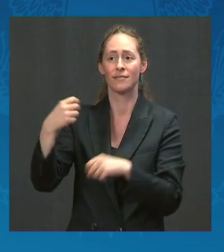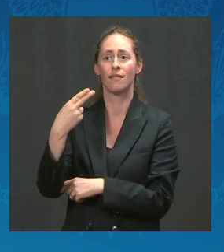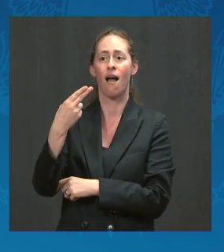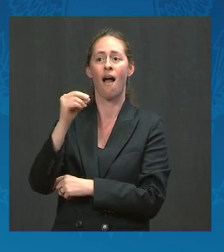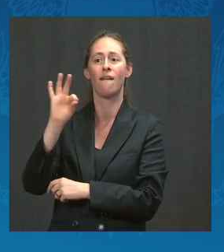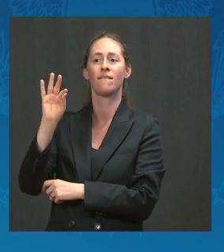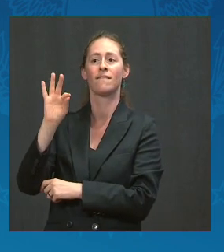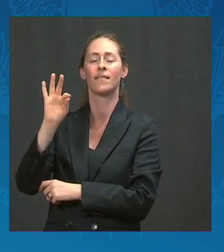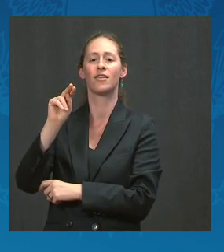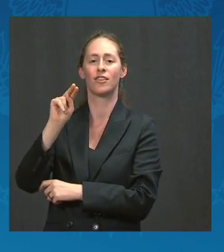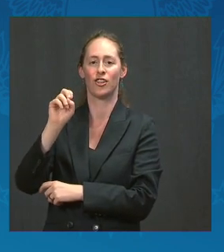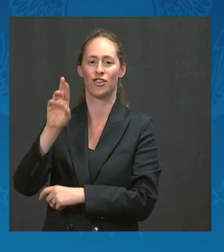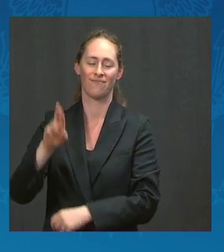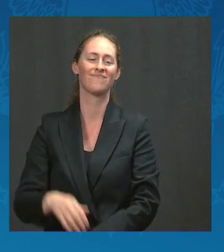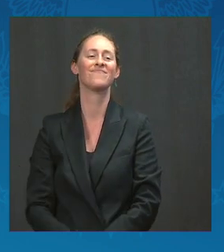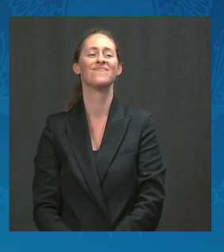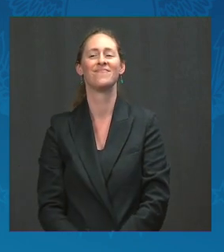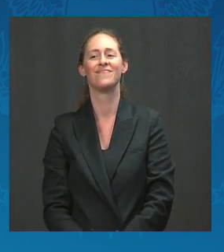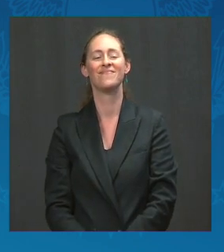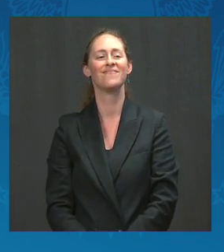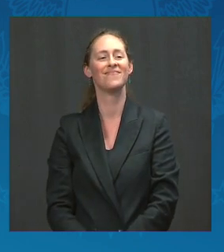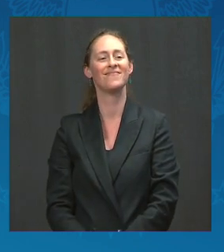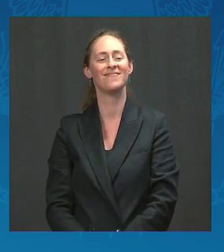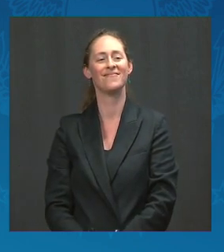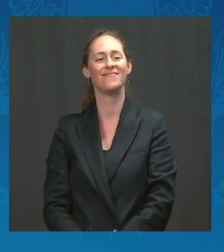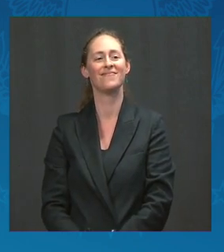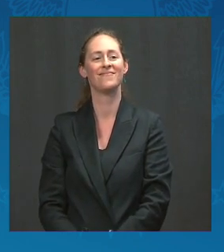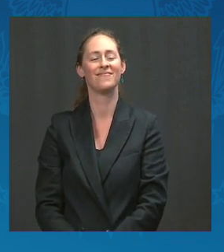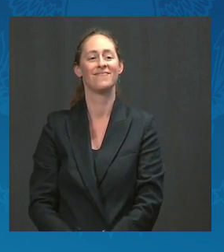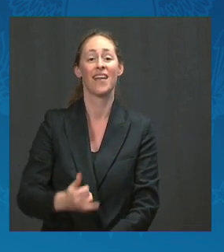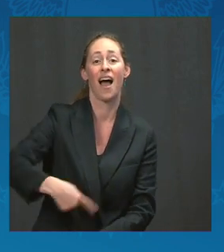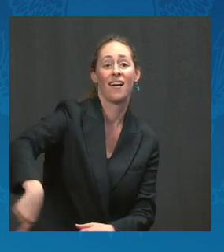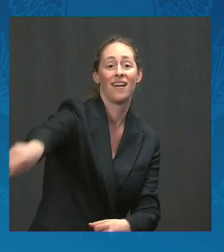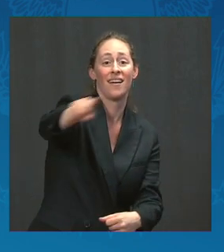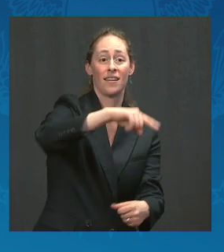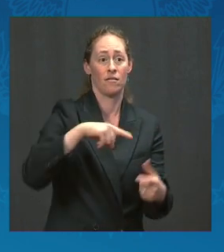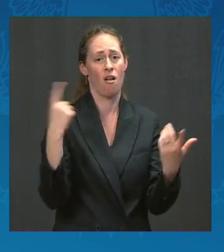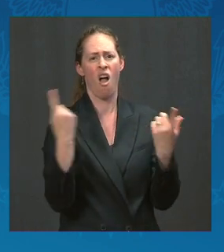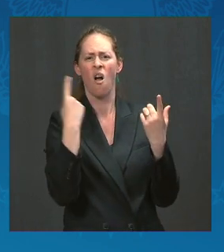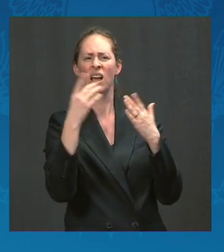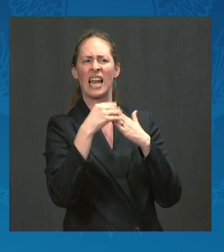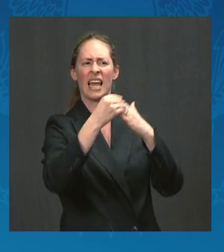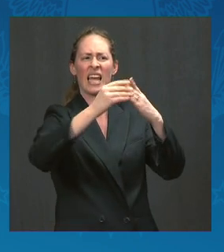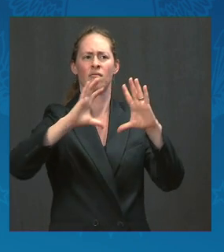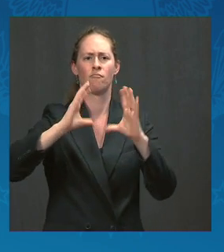for your leadership and for the leadership of everyone, because this is a membership of leaders.